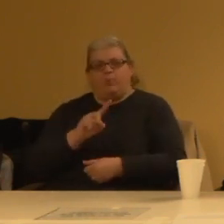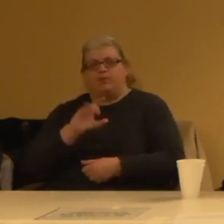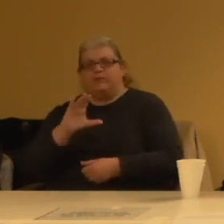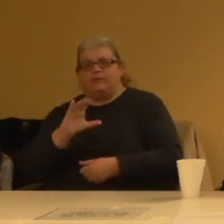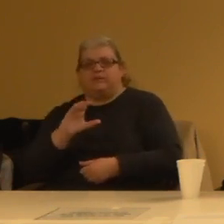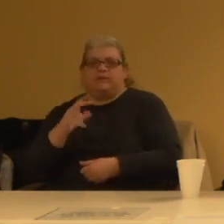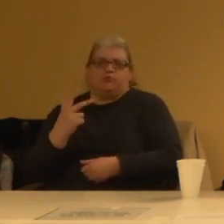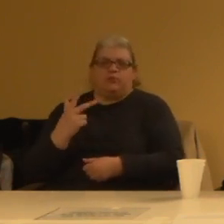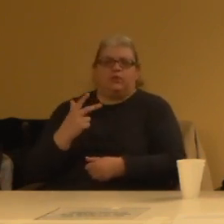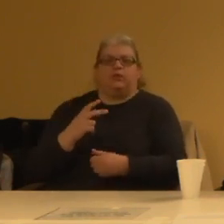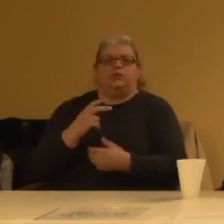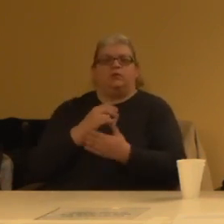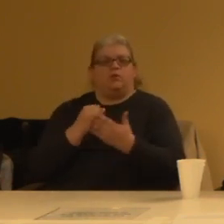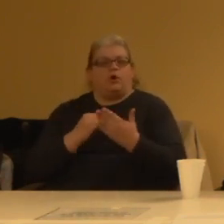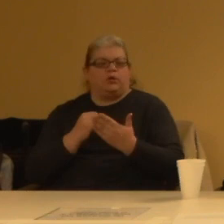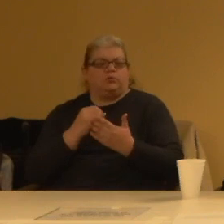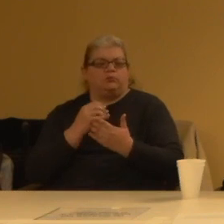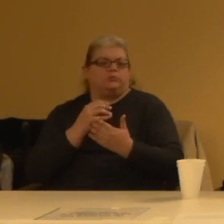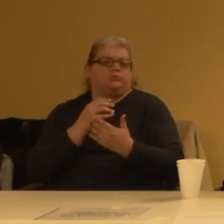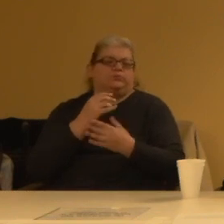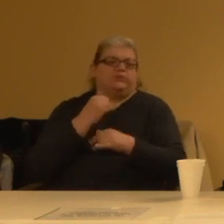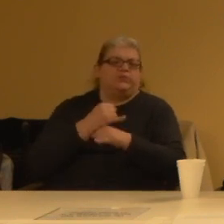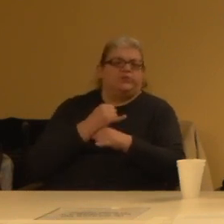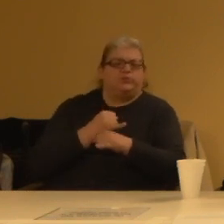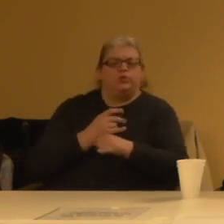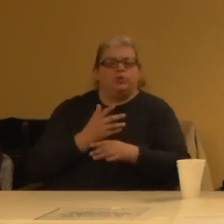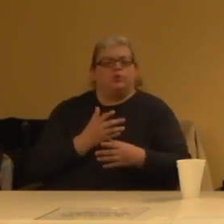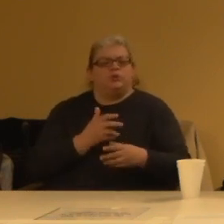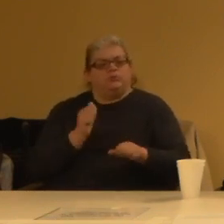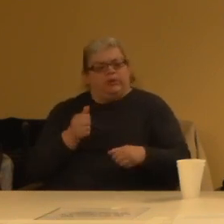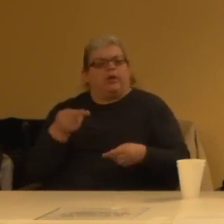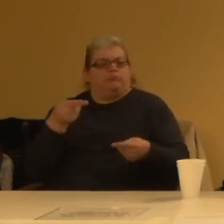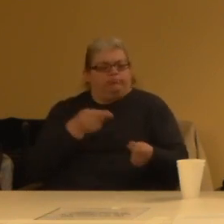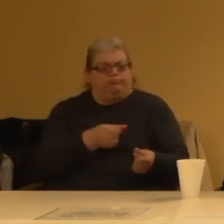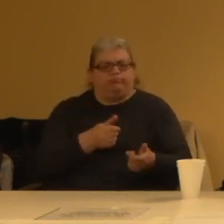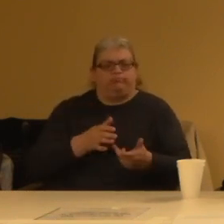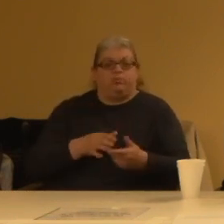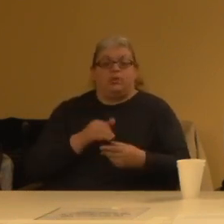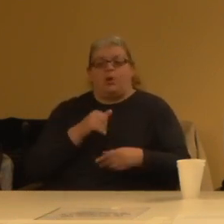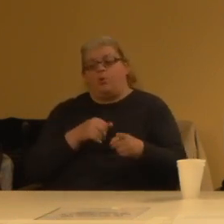Not "Do you have this agenda or that agenda? Are you blah blah blah," you know,